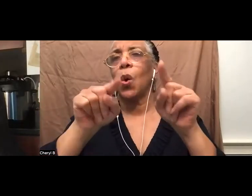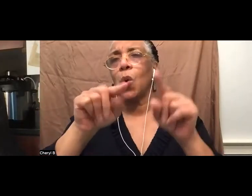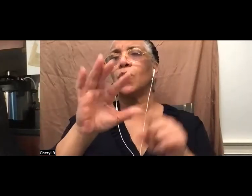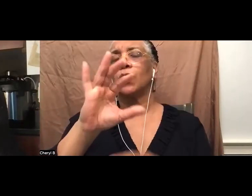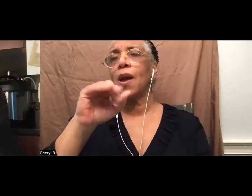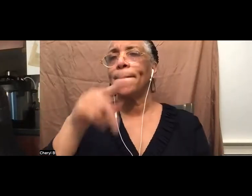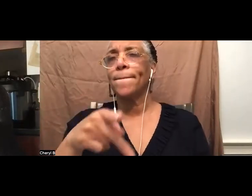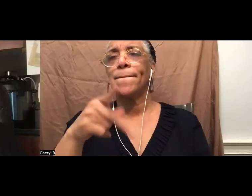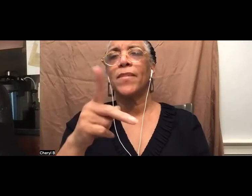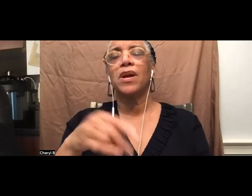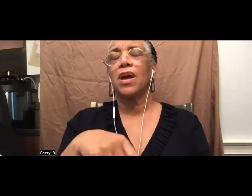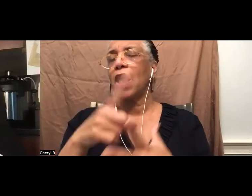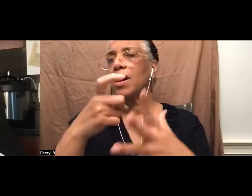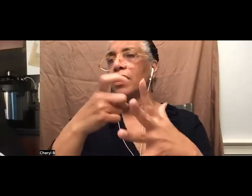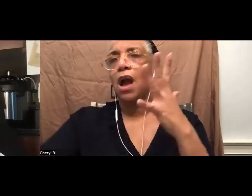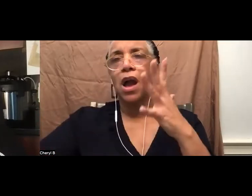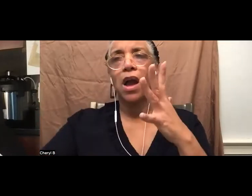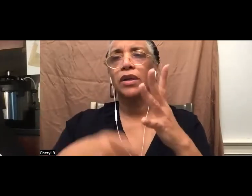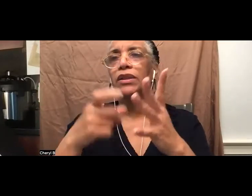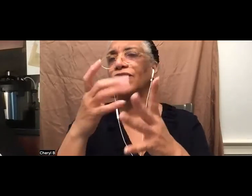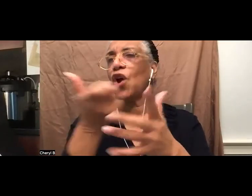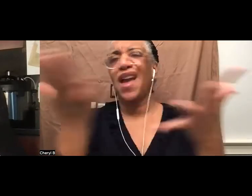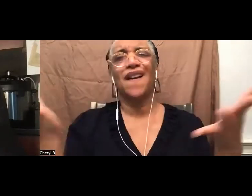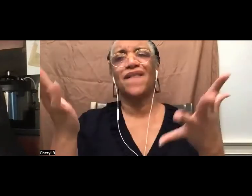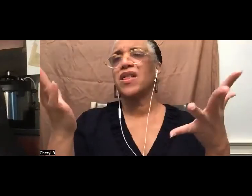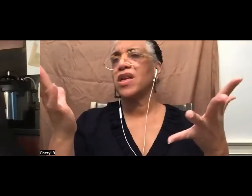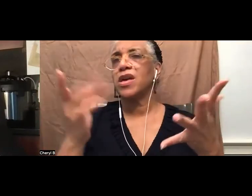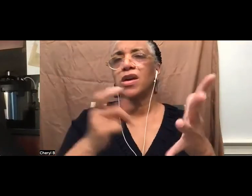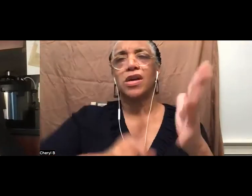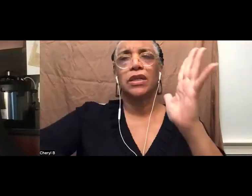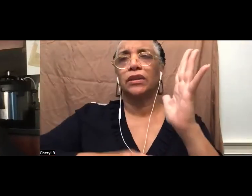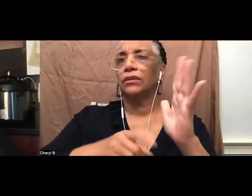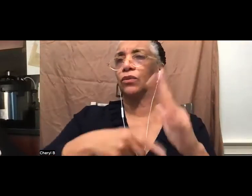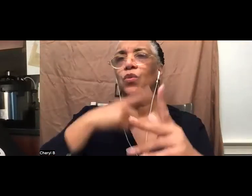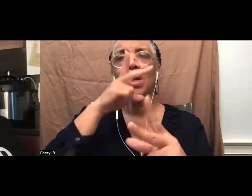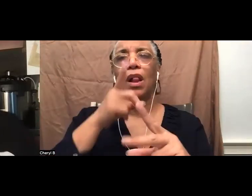hotels, Airbnb, they all skyrocketed in Glasgow.